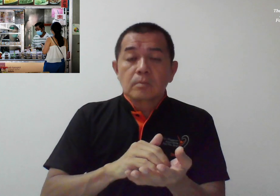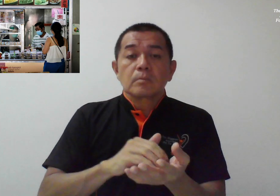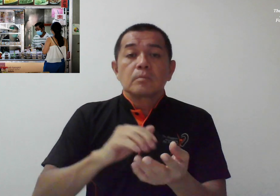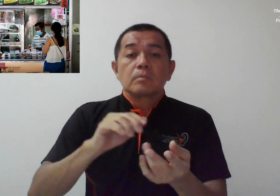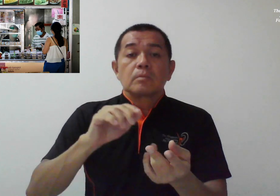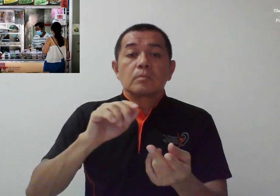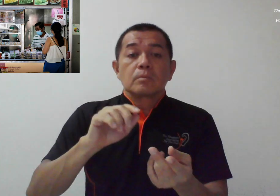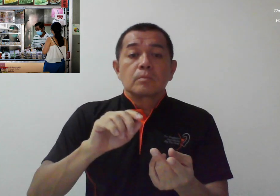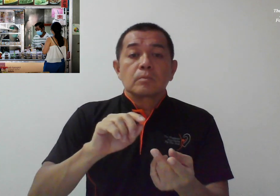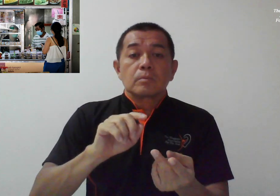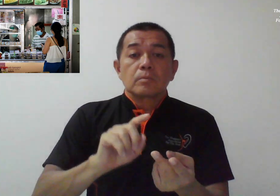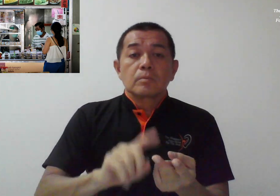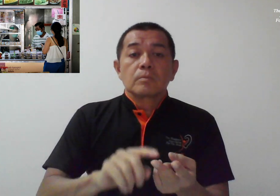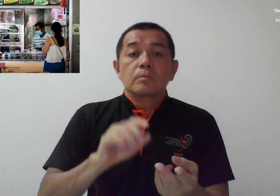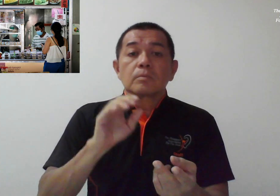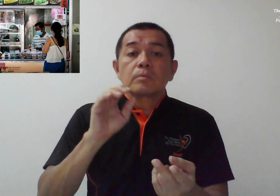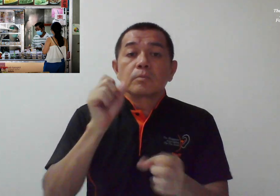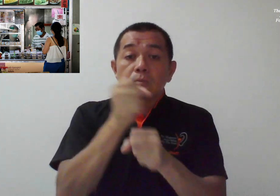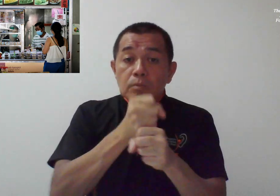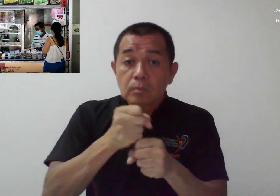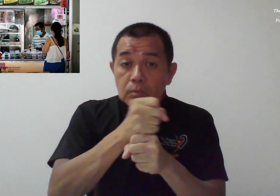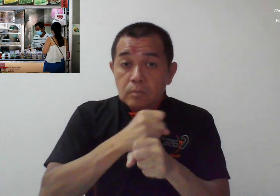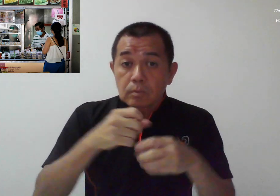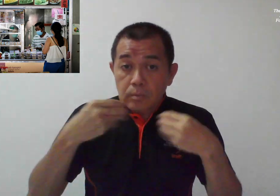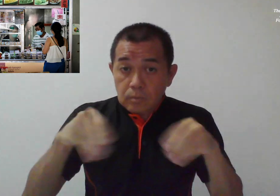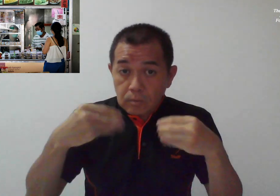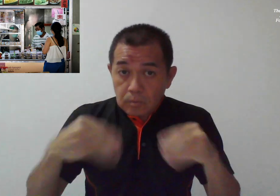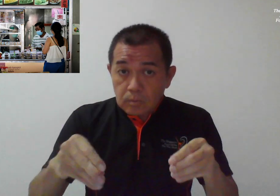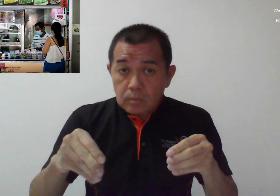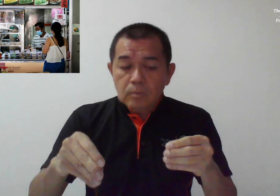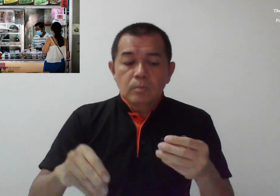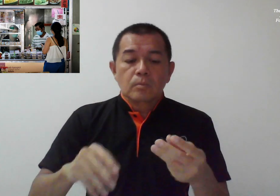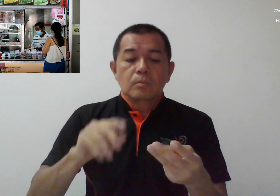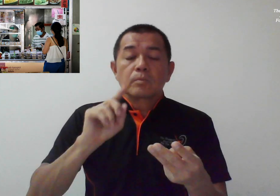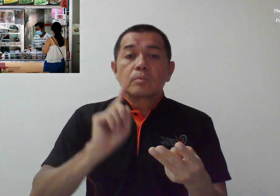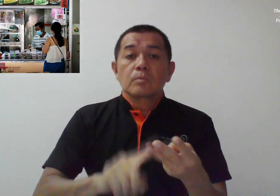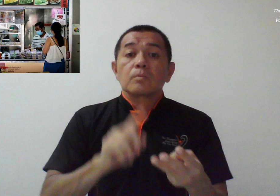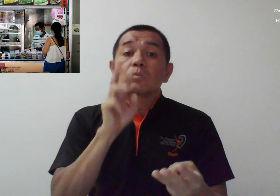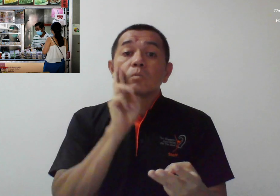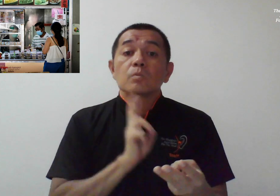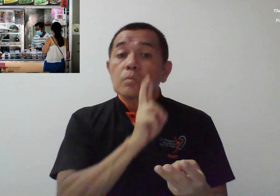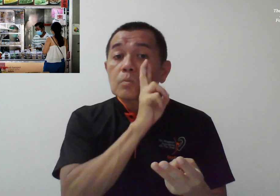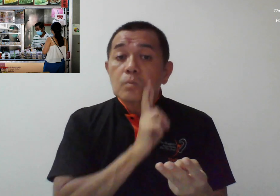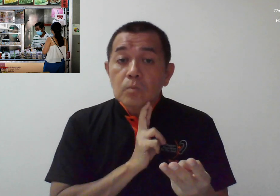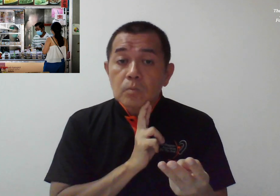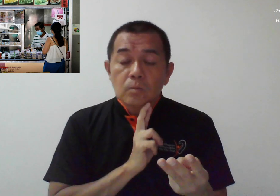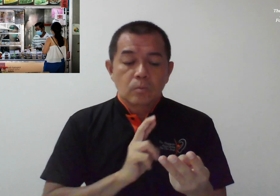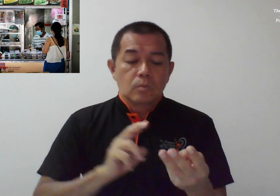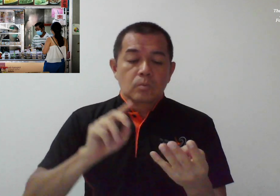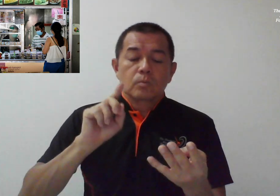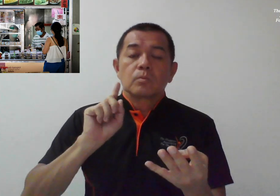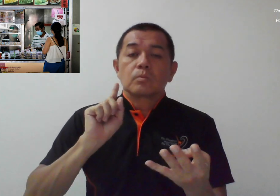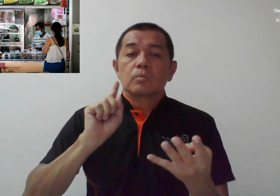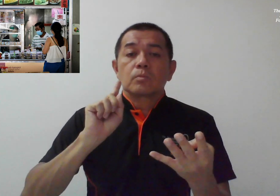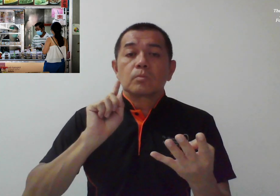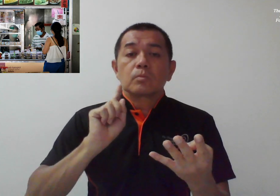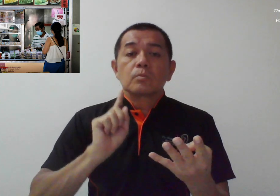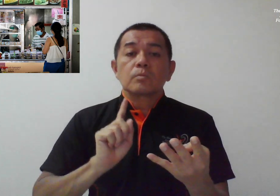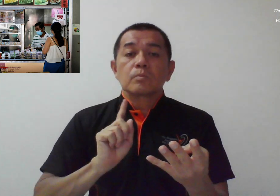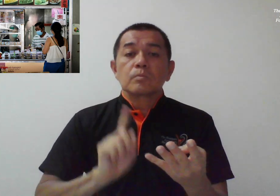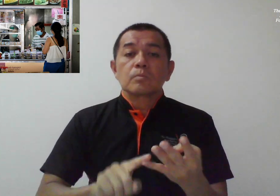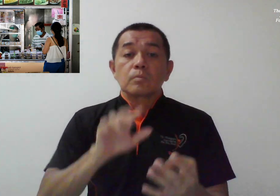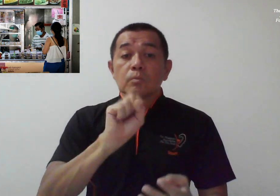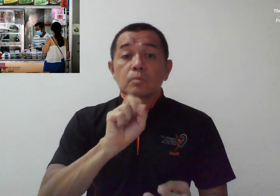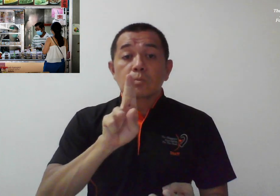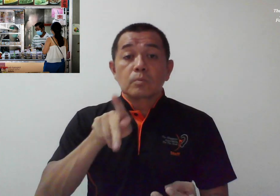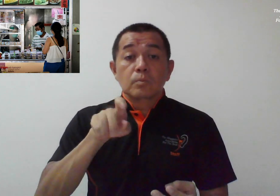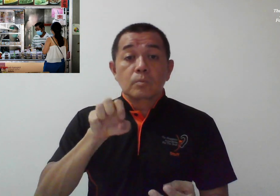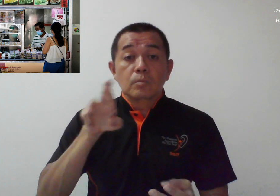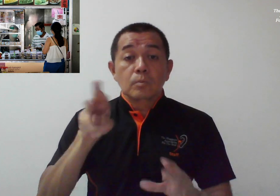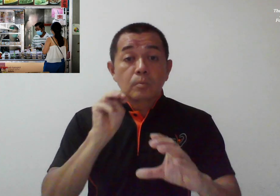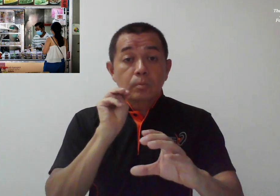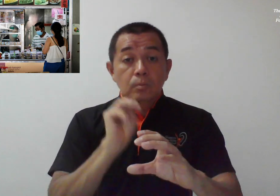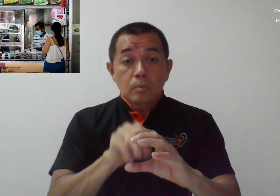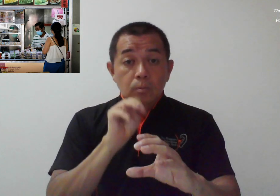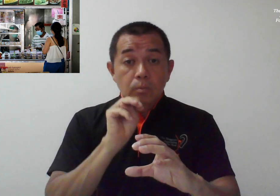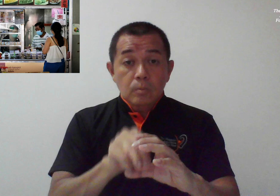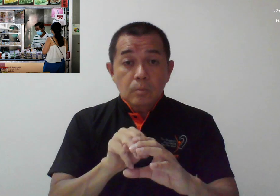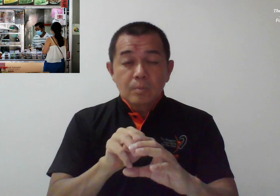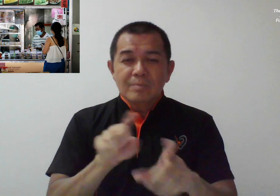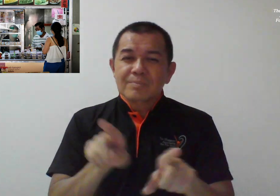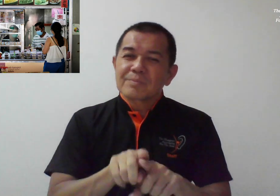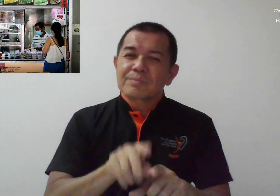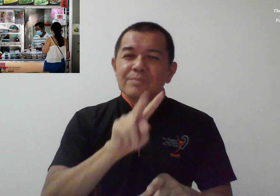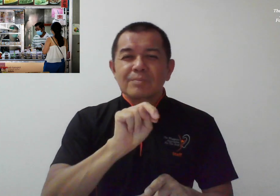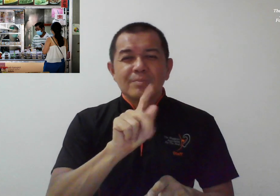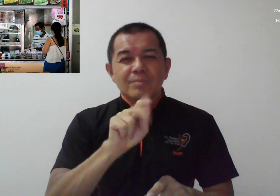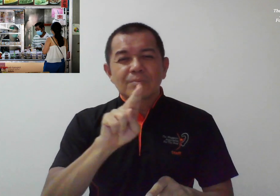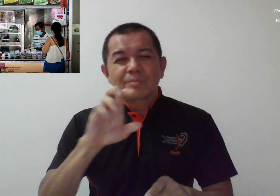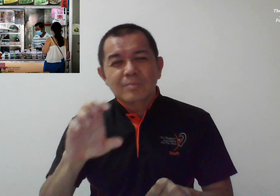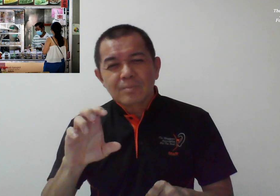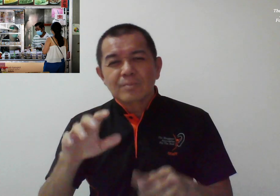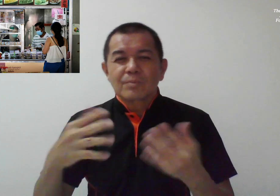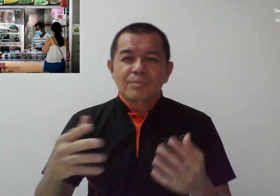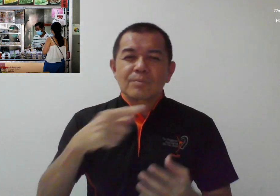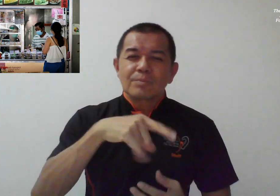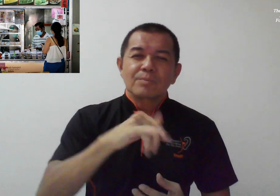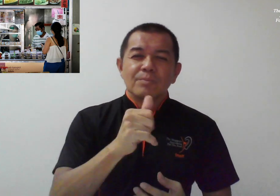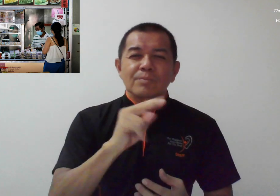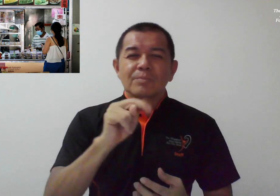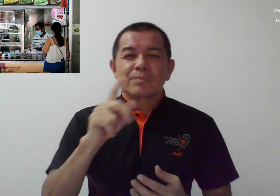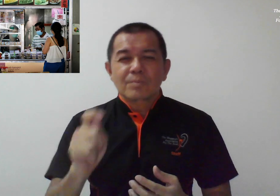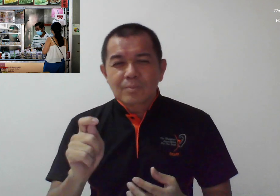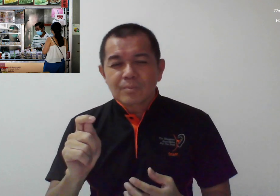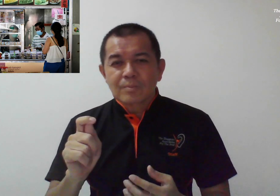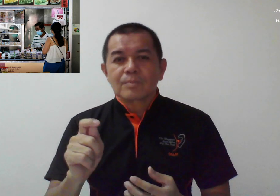stalls, coffee shops, restaurants, supermarkets